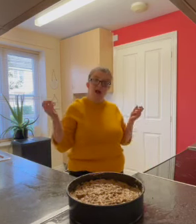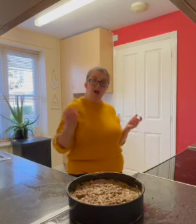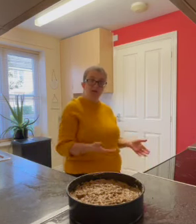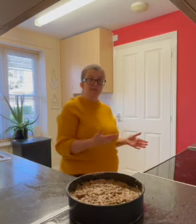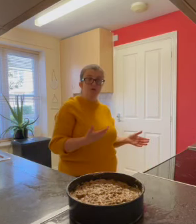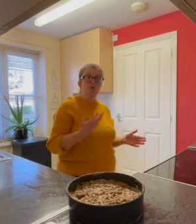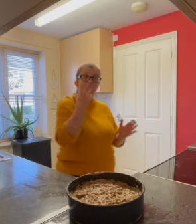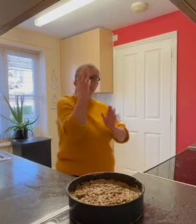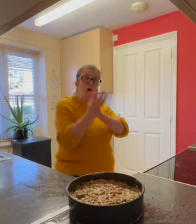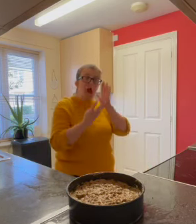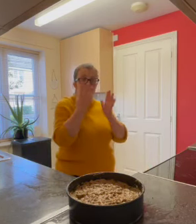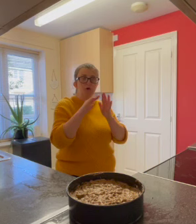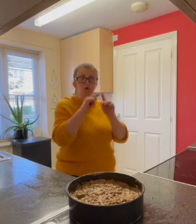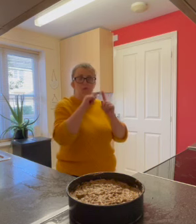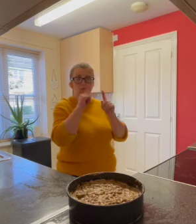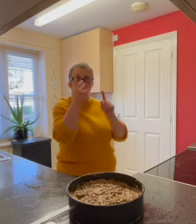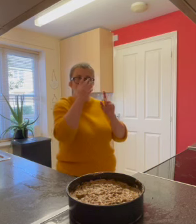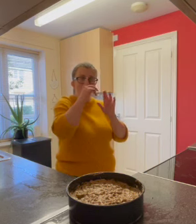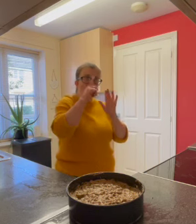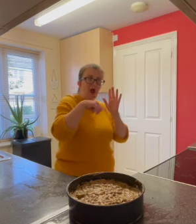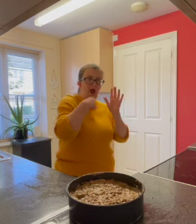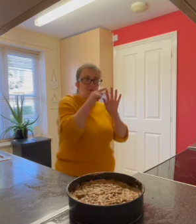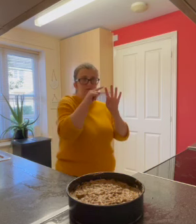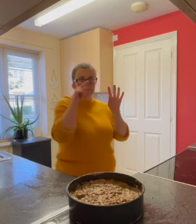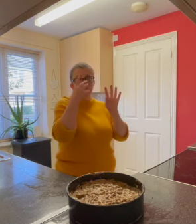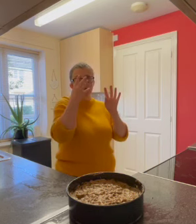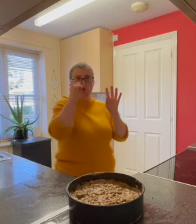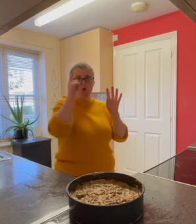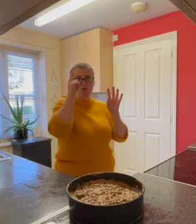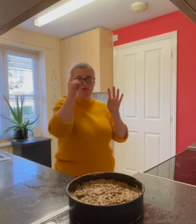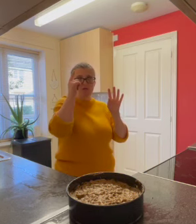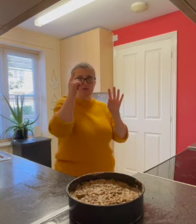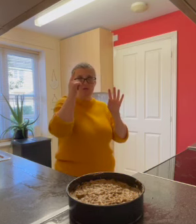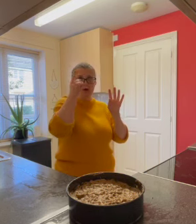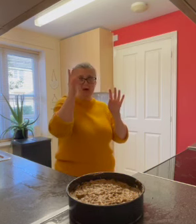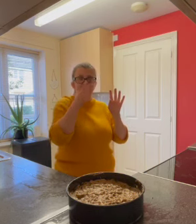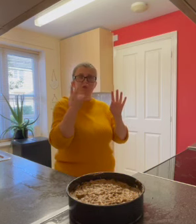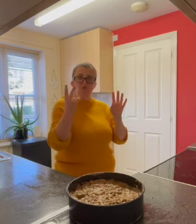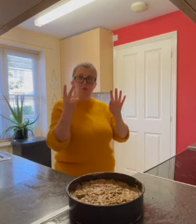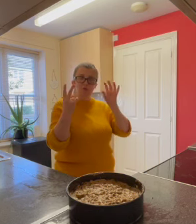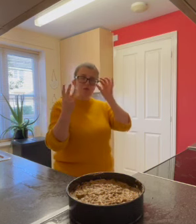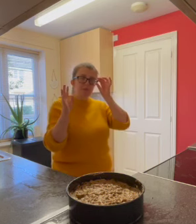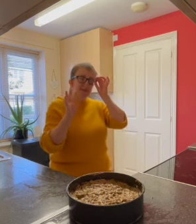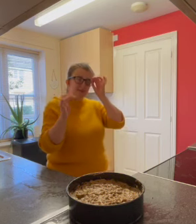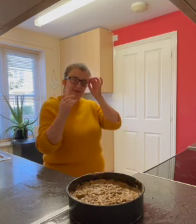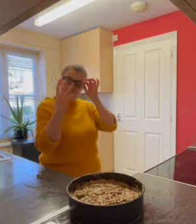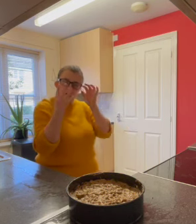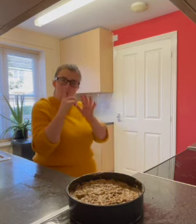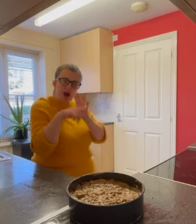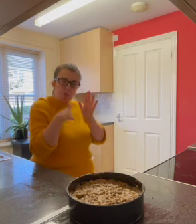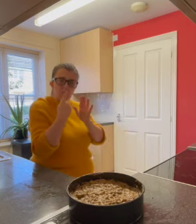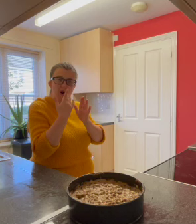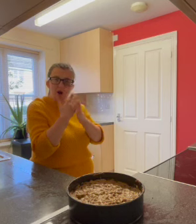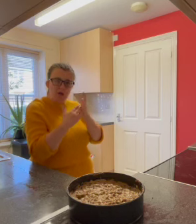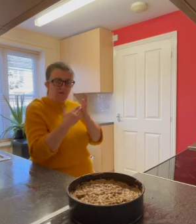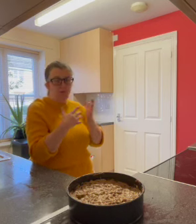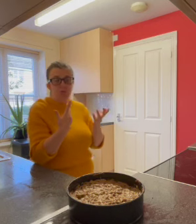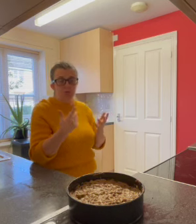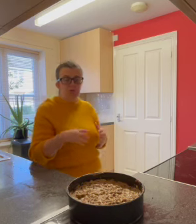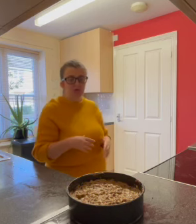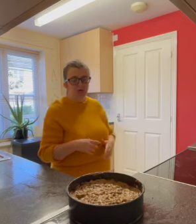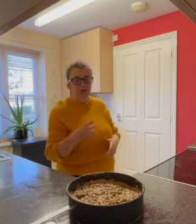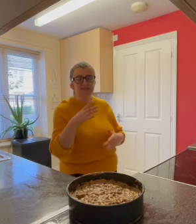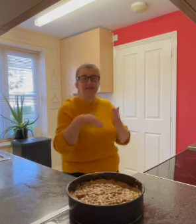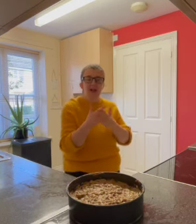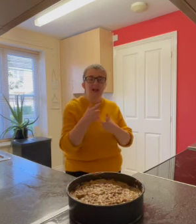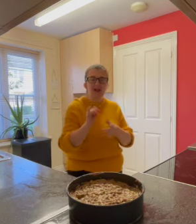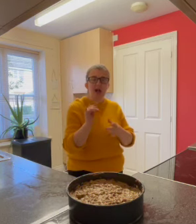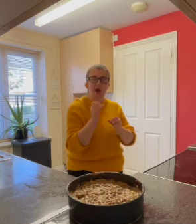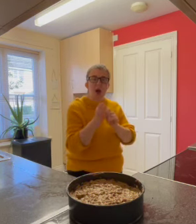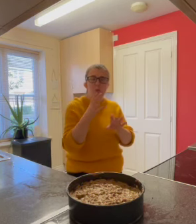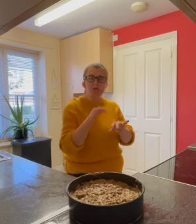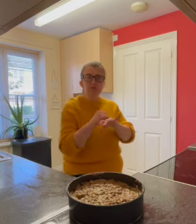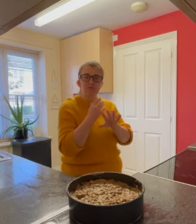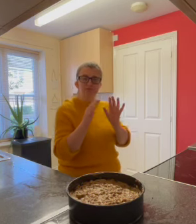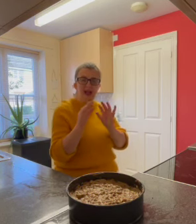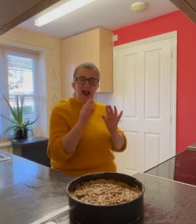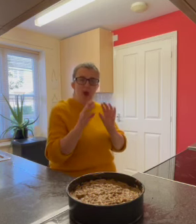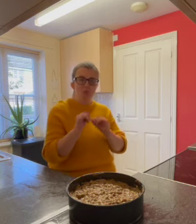Cook it in the oven for 4 - 4 1/2 hours meaning 4 and half hour, until it golden brown.